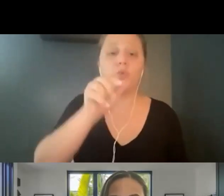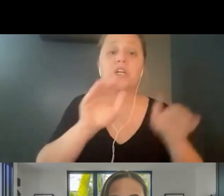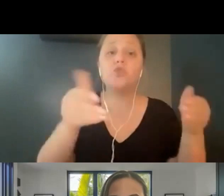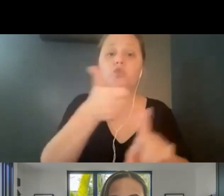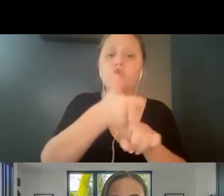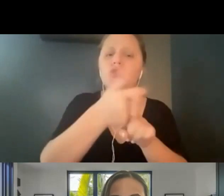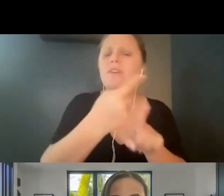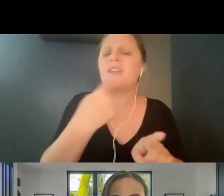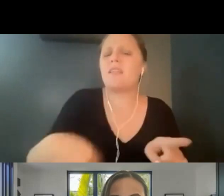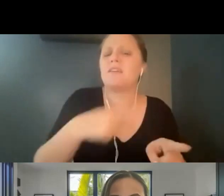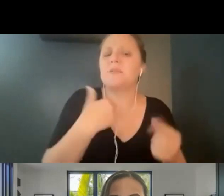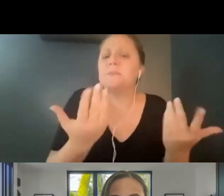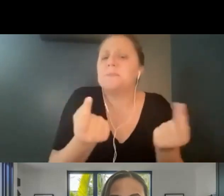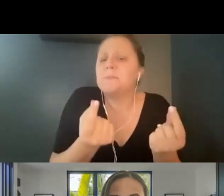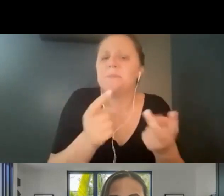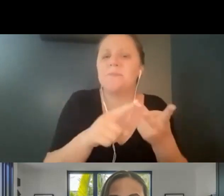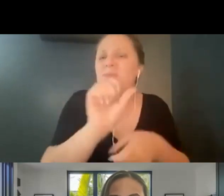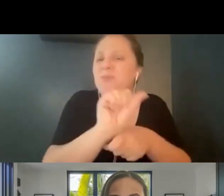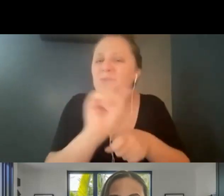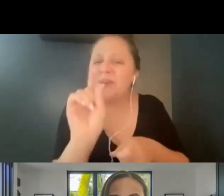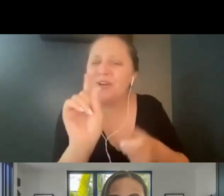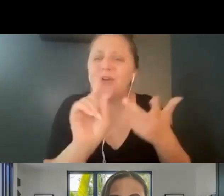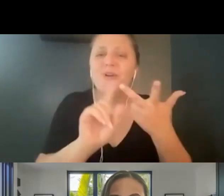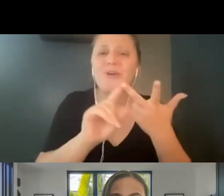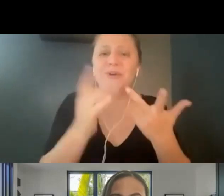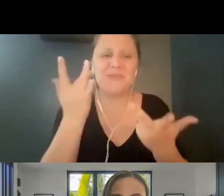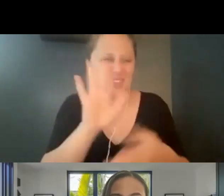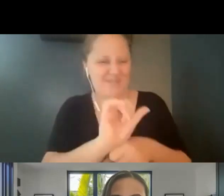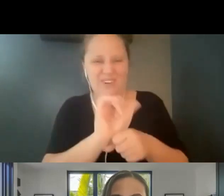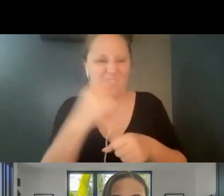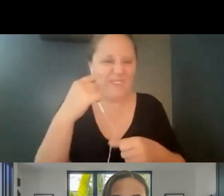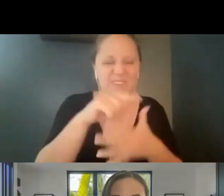what you do and where you work and why to you do the work that you do.